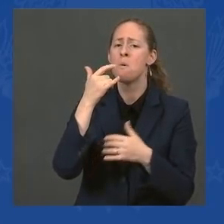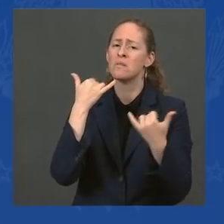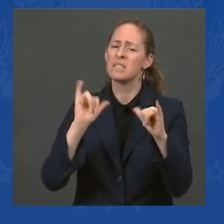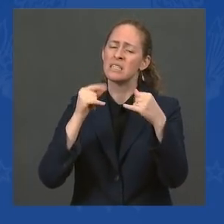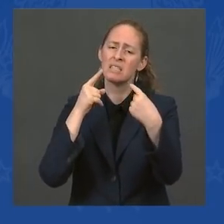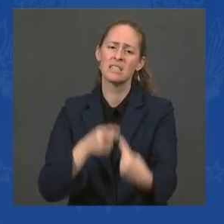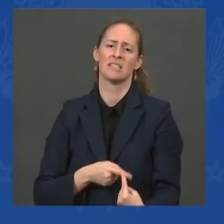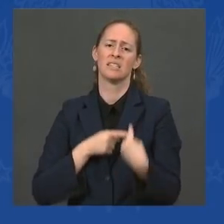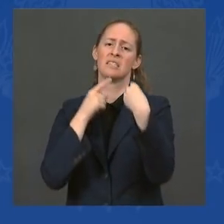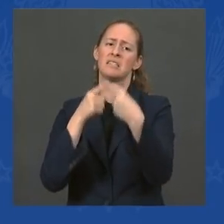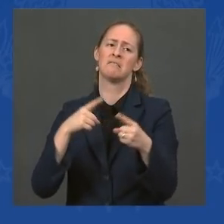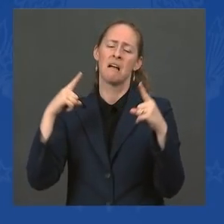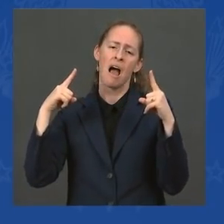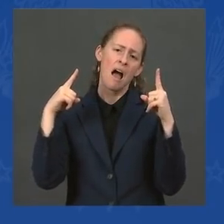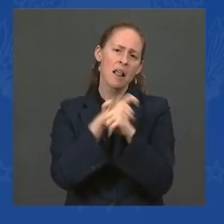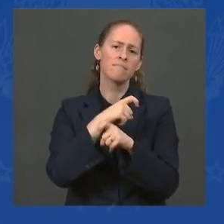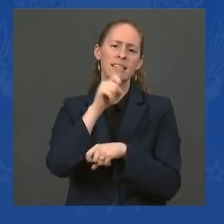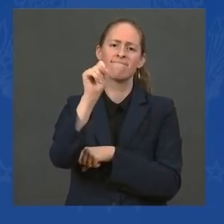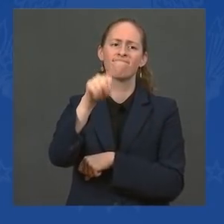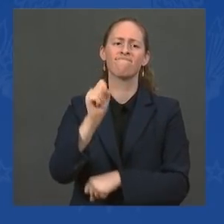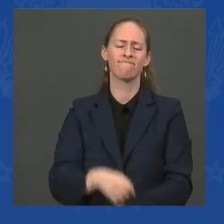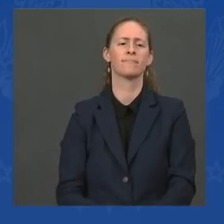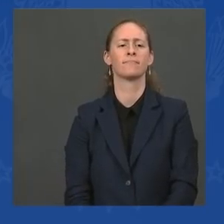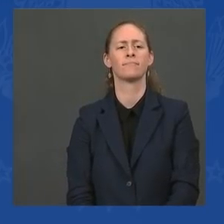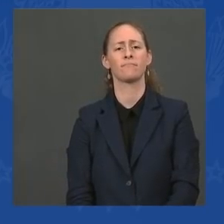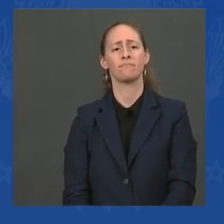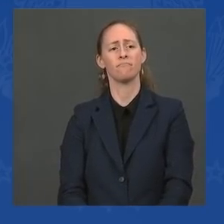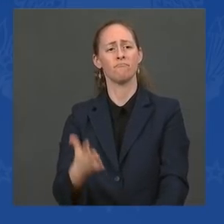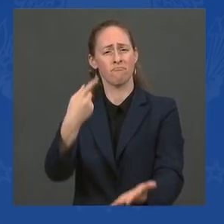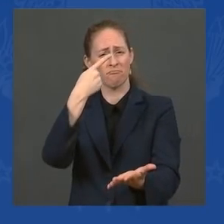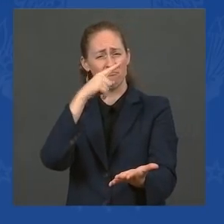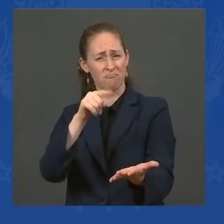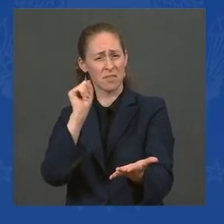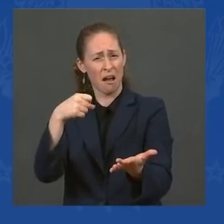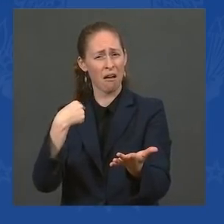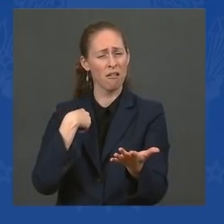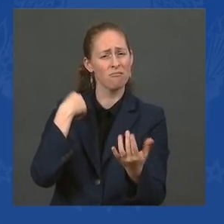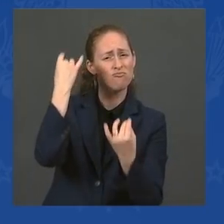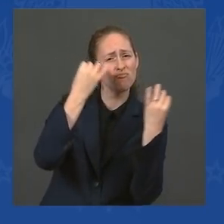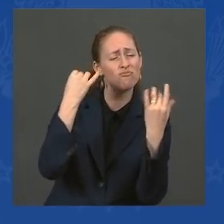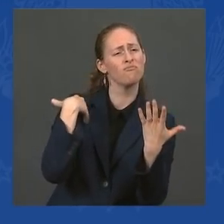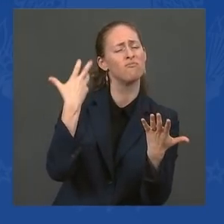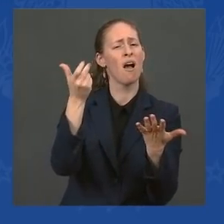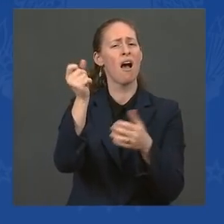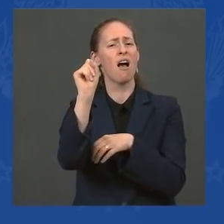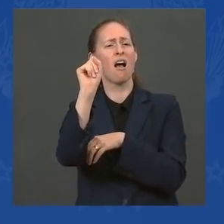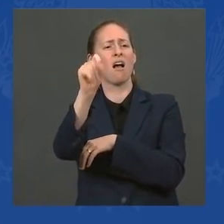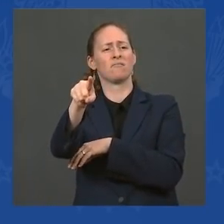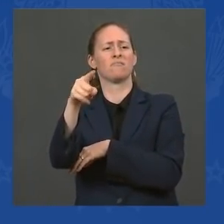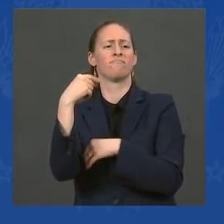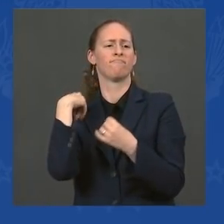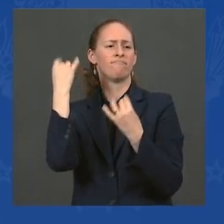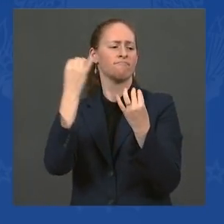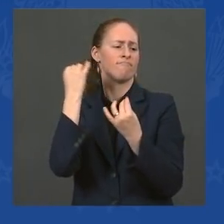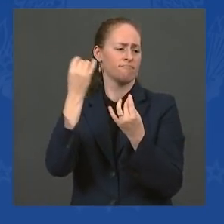I'd like now, with her permission -- I'd like to ask Adena Friedman, the CEO of NASDAQ,